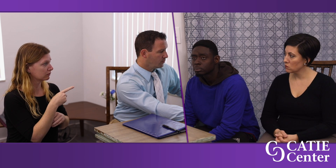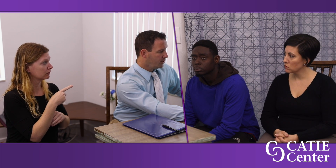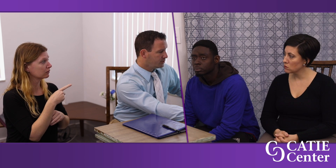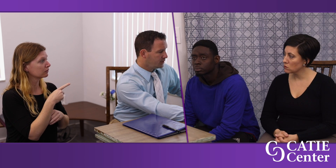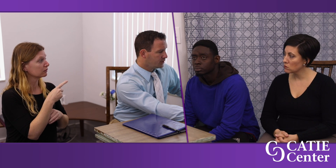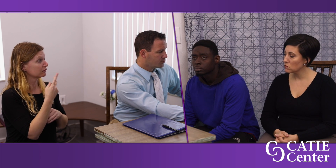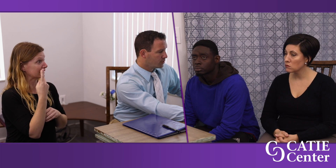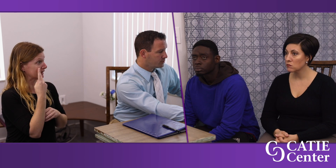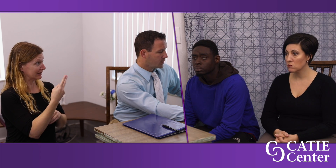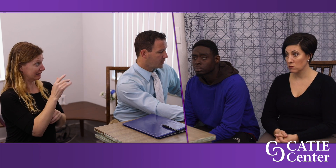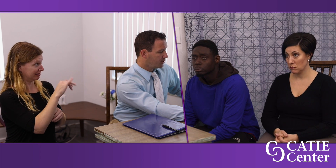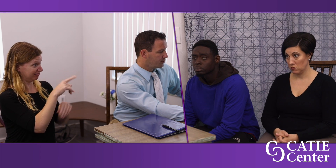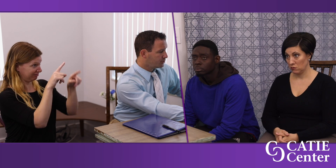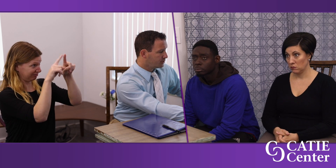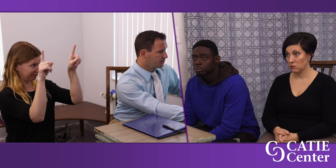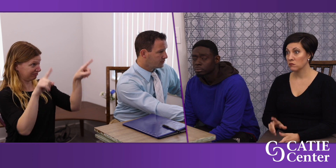When you see this road sign you should: